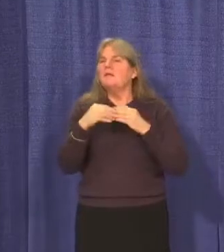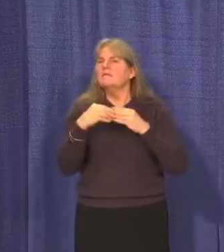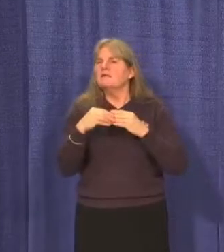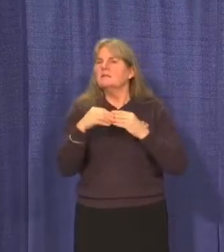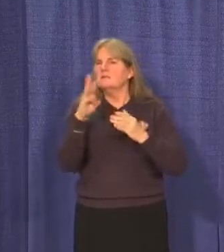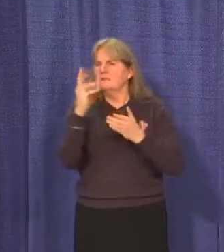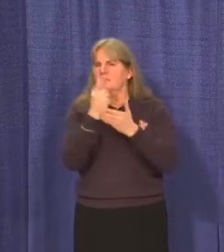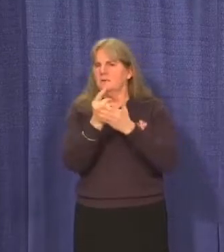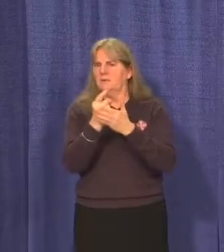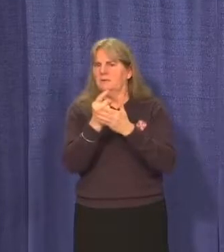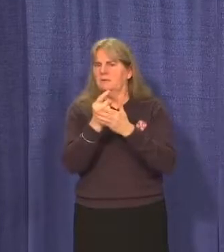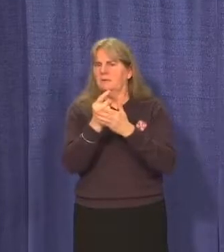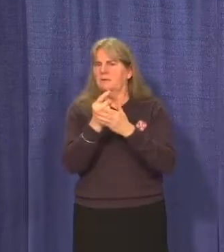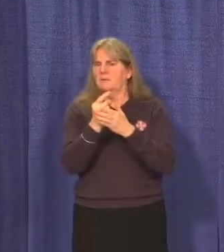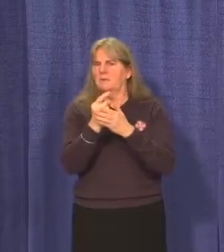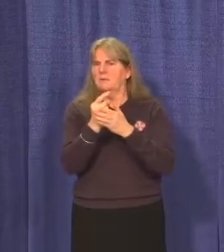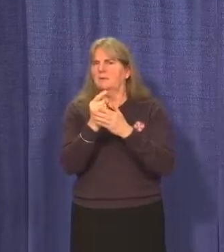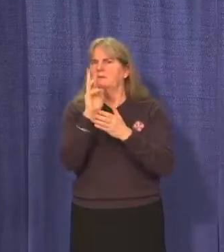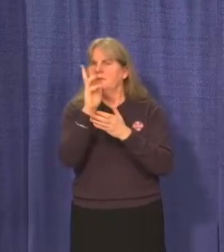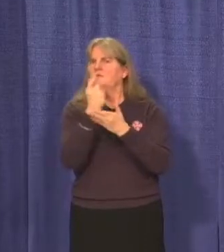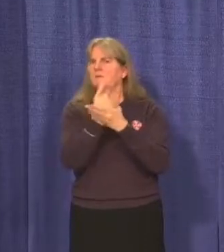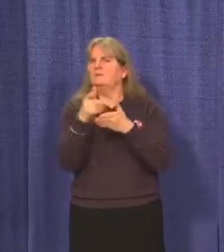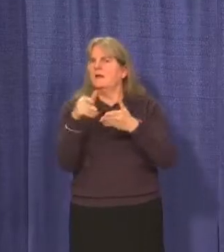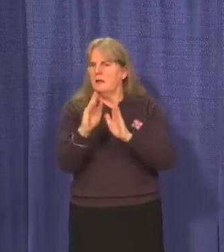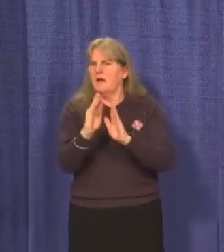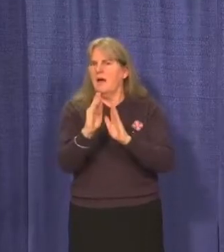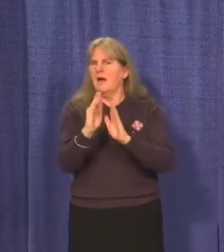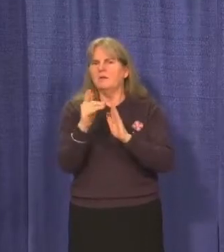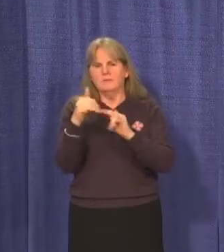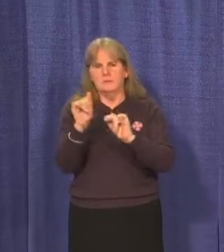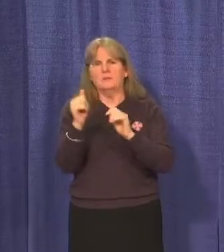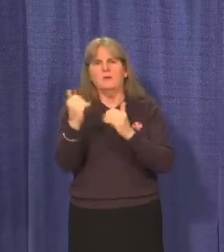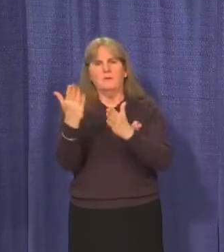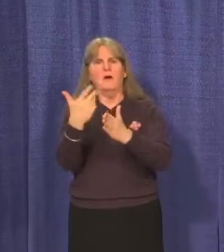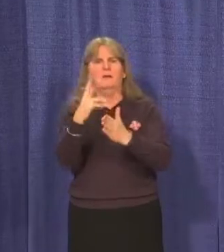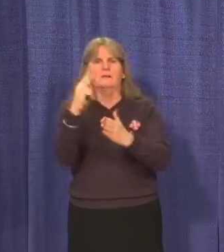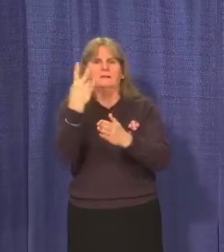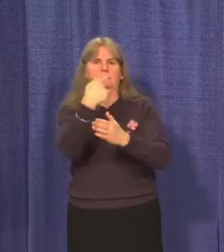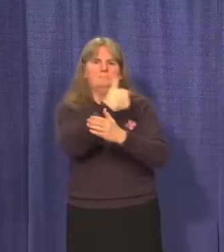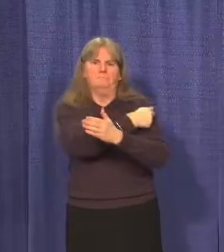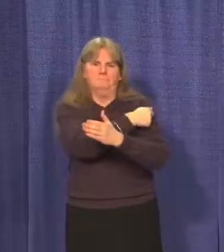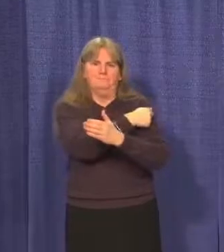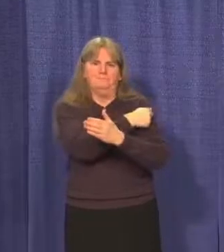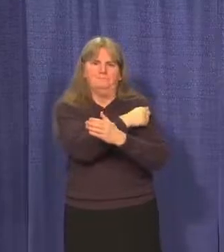It is likely longer, but so far the evidences very firm that we